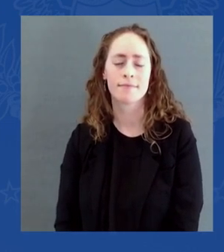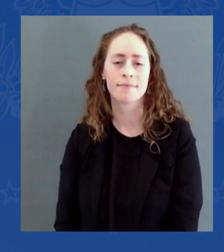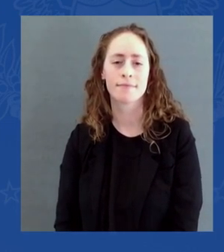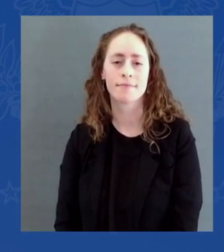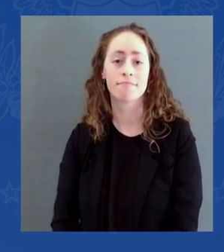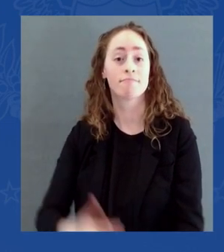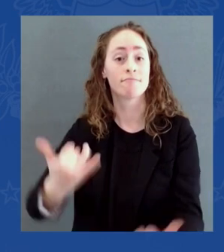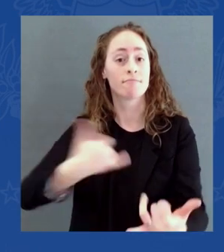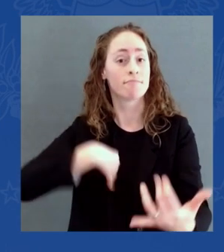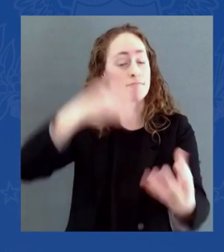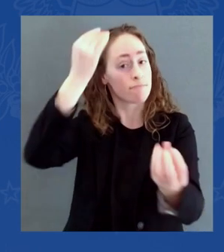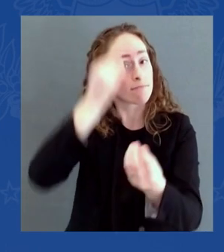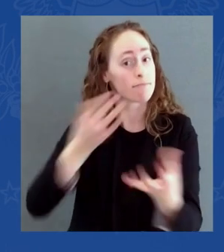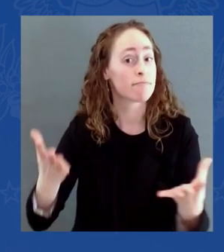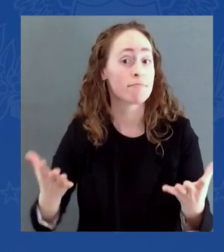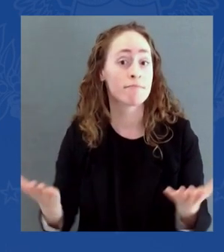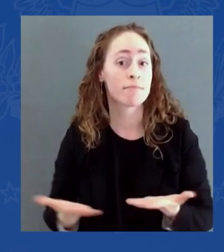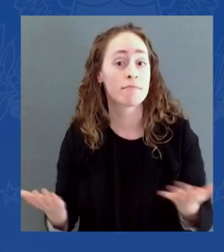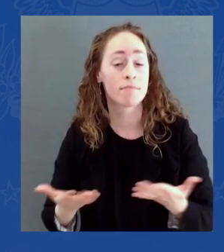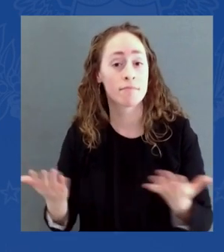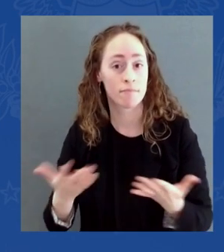more doses within the next 100 days --